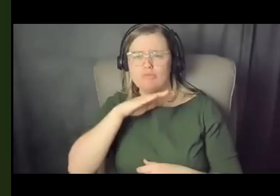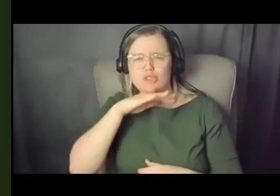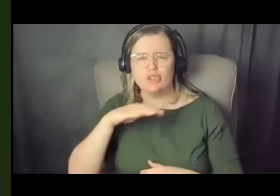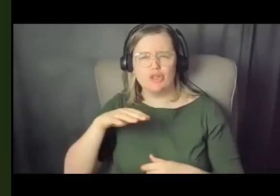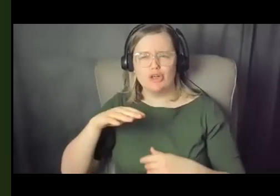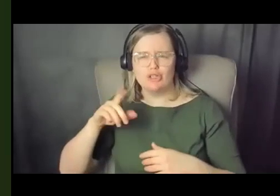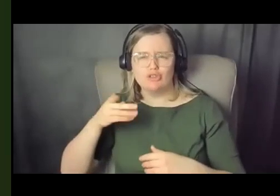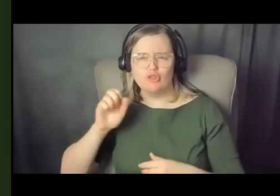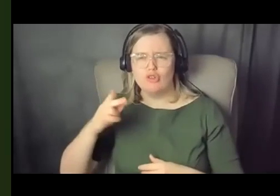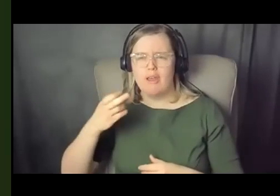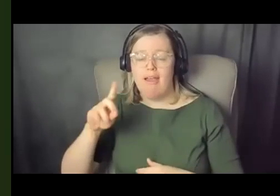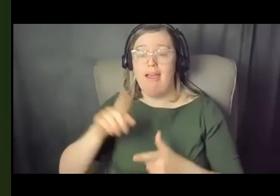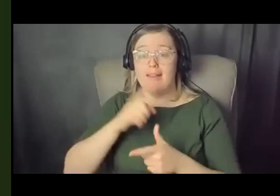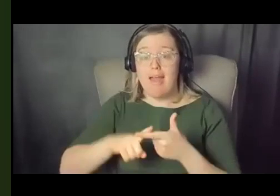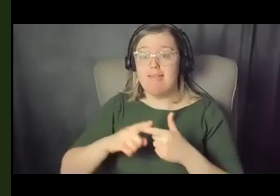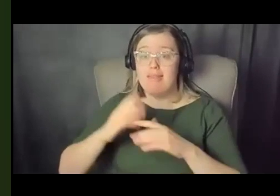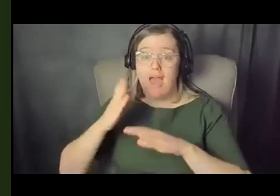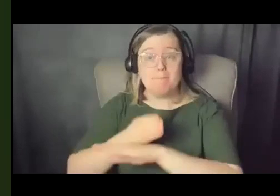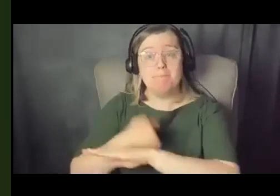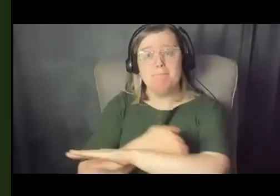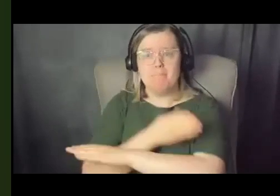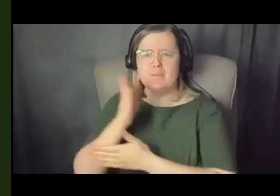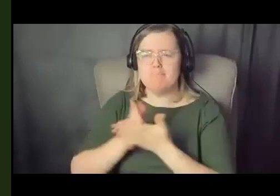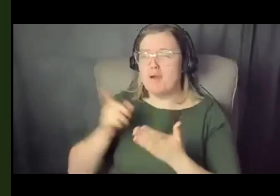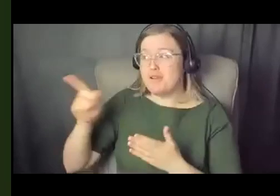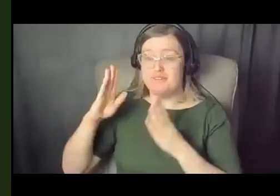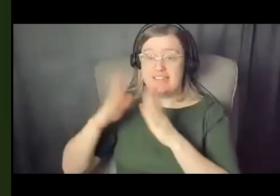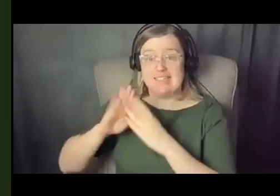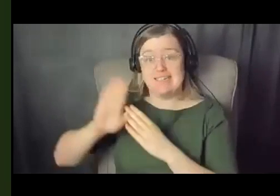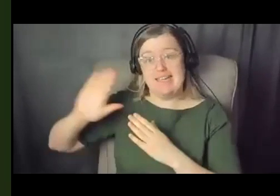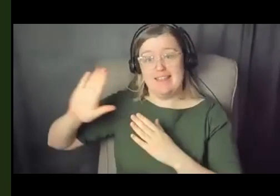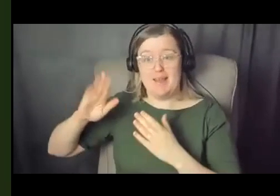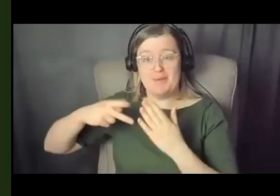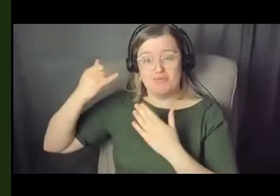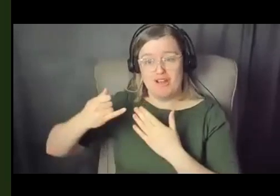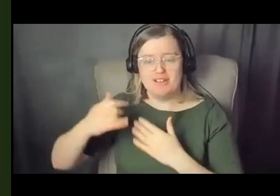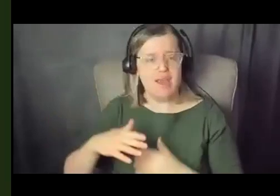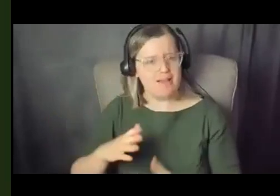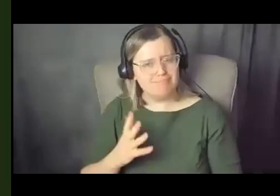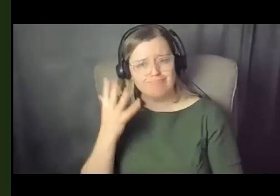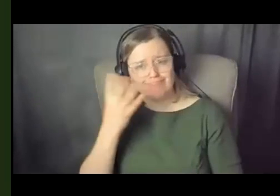the city's culvert replacement project. It's a lovely trailhead.